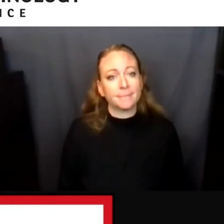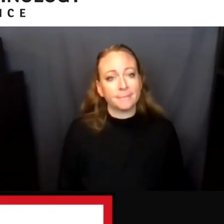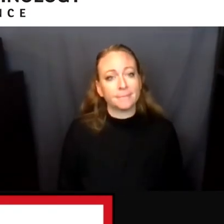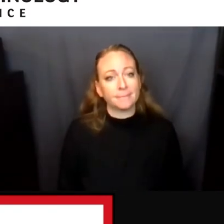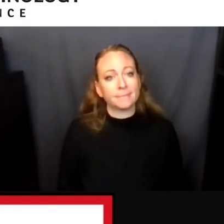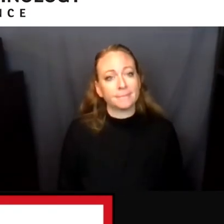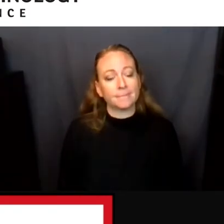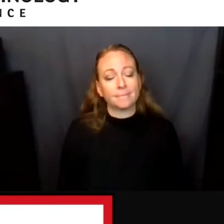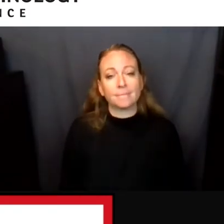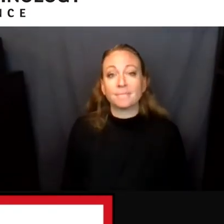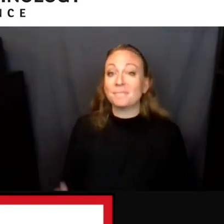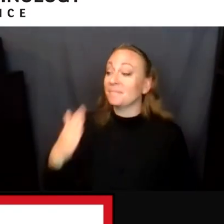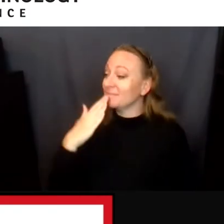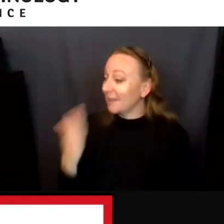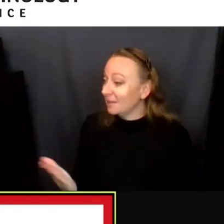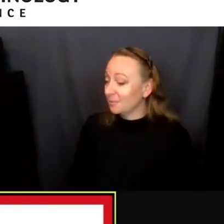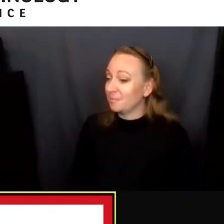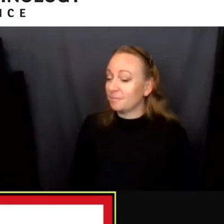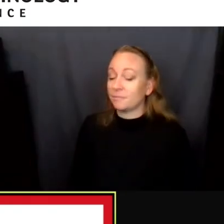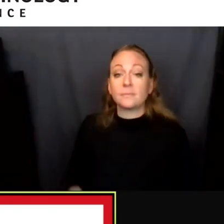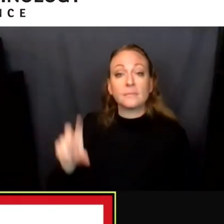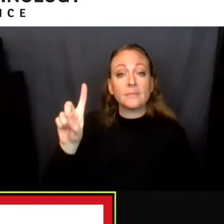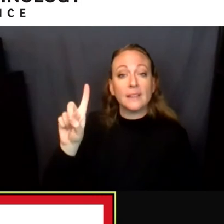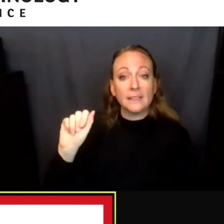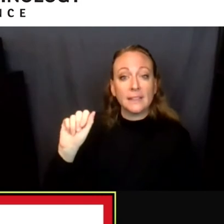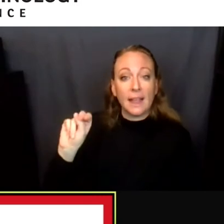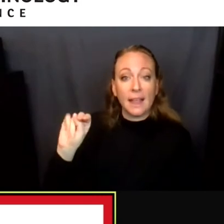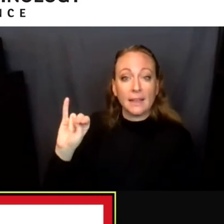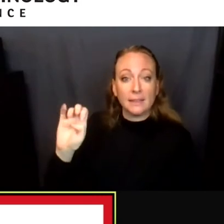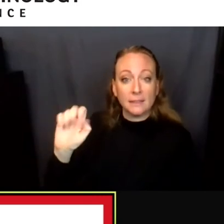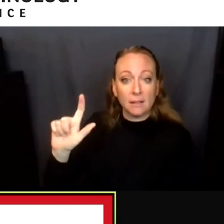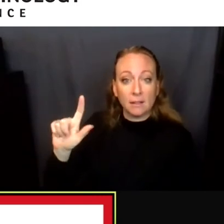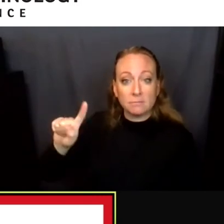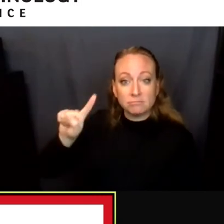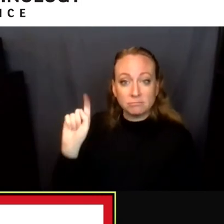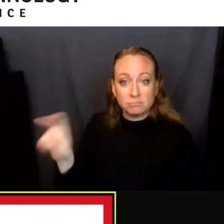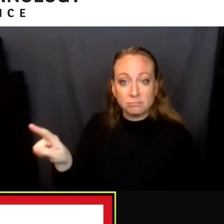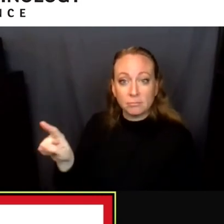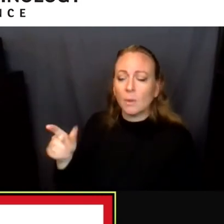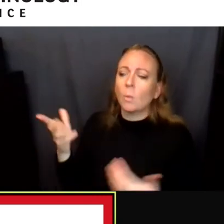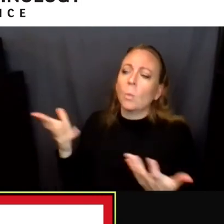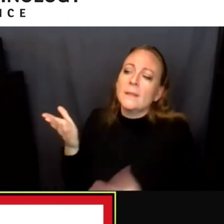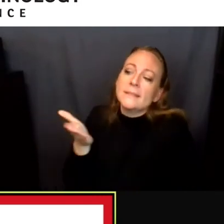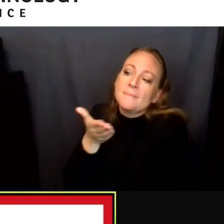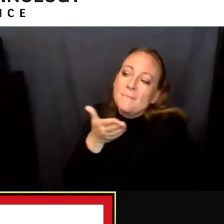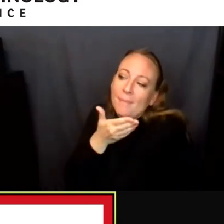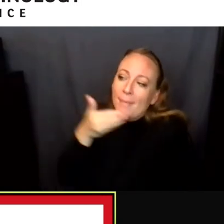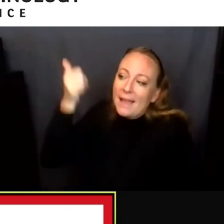Thank you. Daniel would like to know, what's the best advice that you can give to those of us